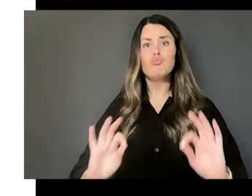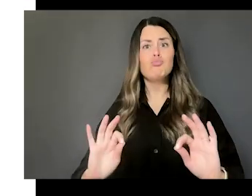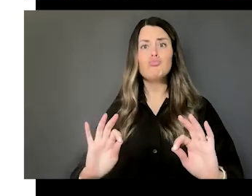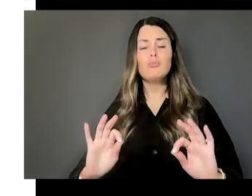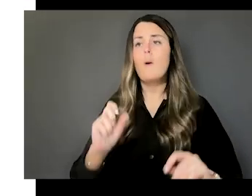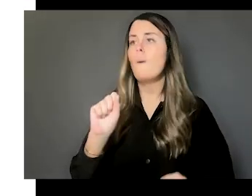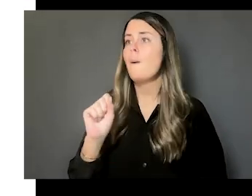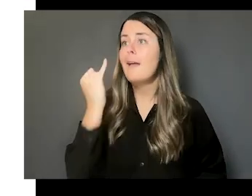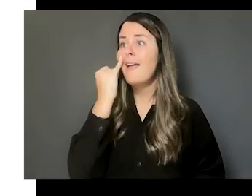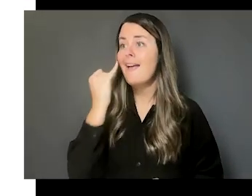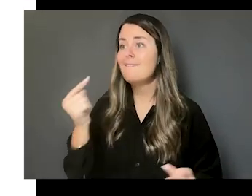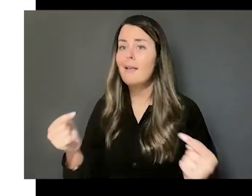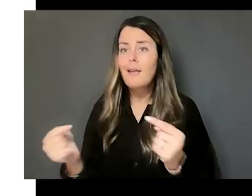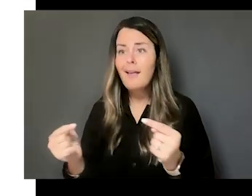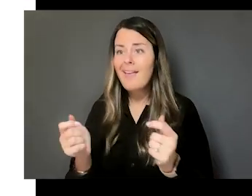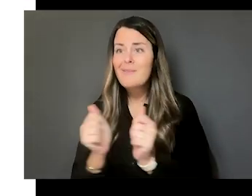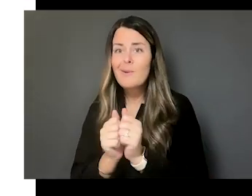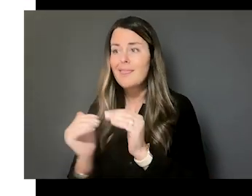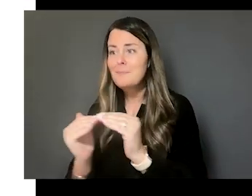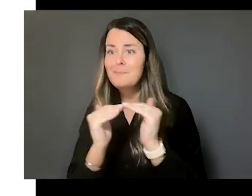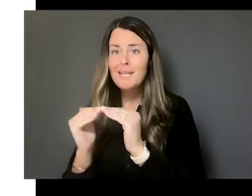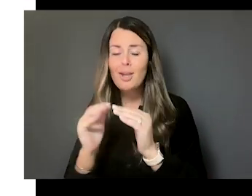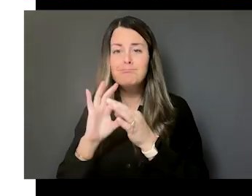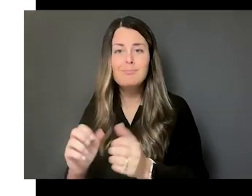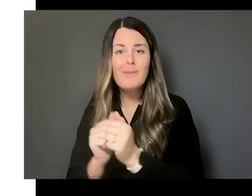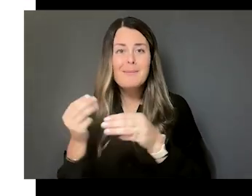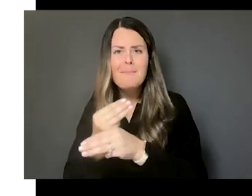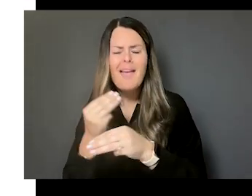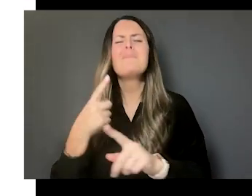to argue with their with their peers around mathematics, and to really develop